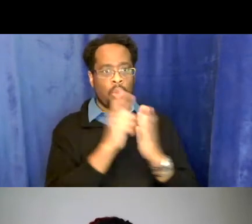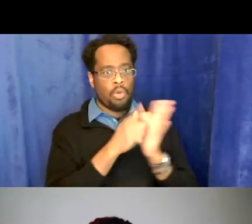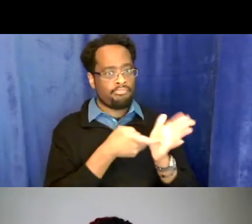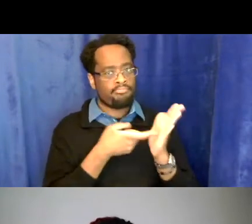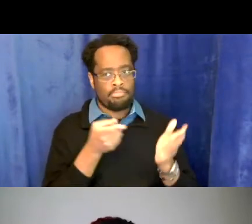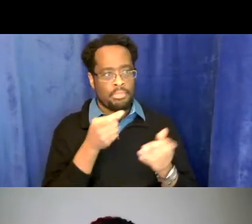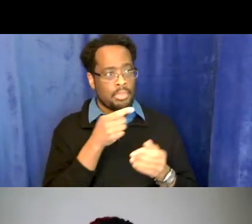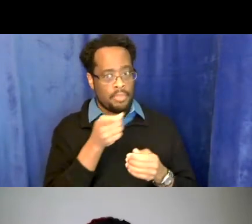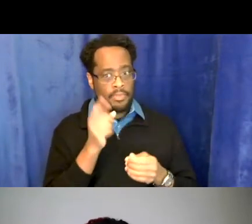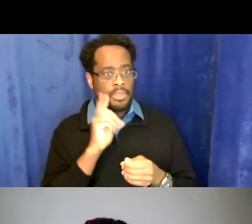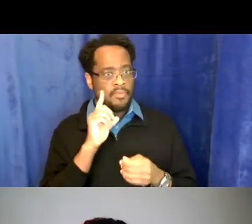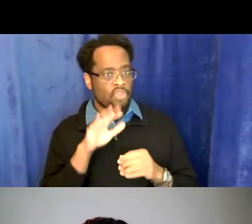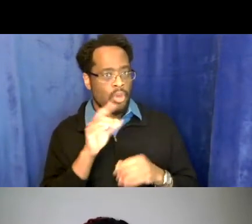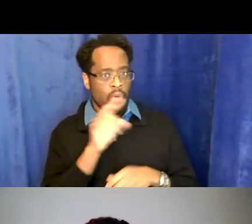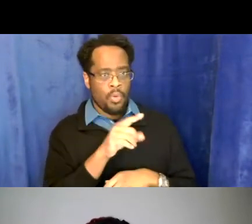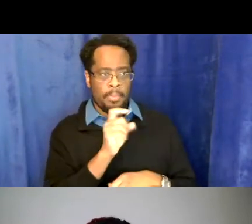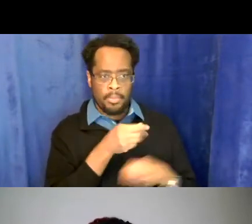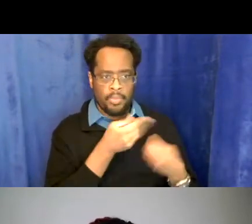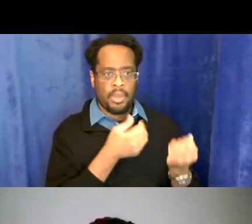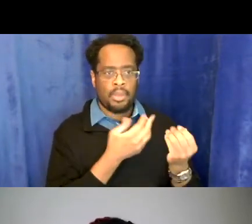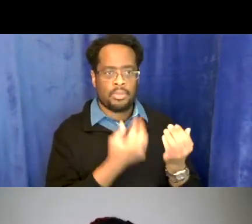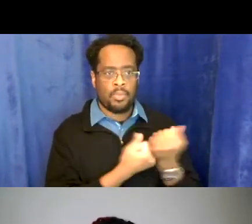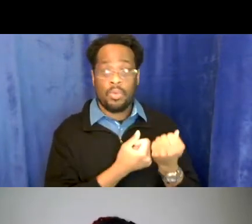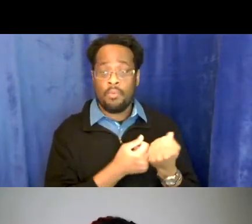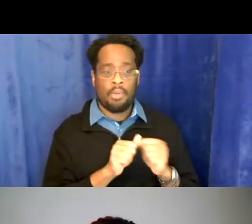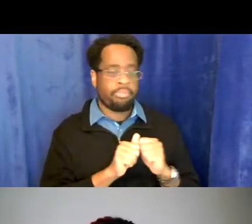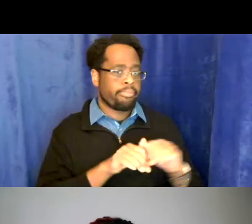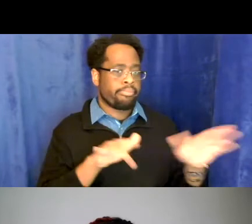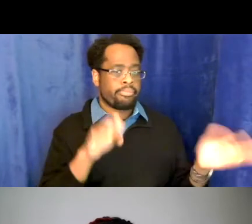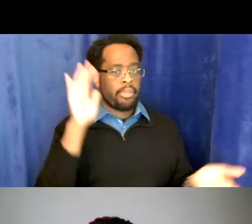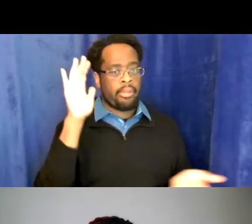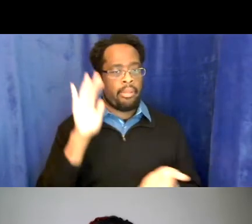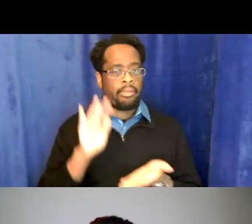and the spread the resources are there their laws there no no child left behind if there's